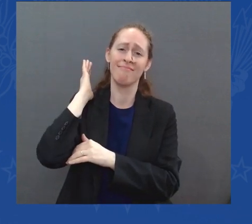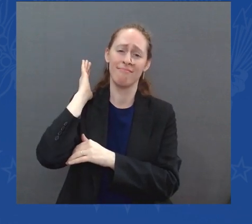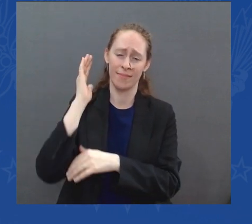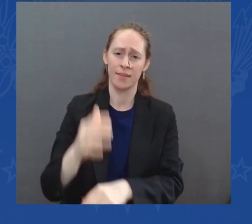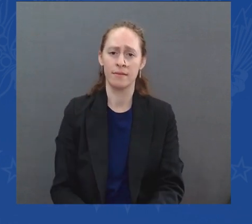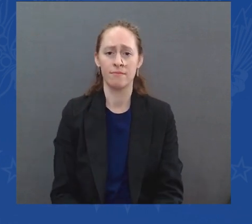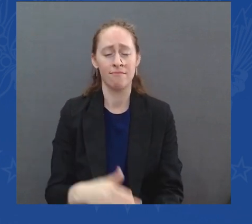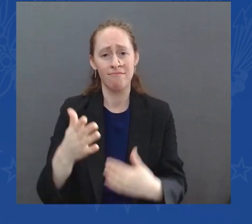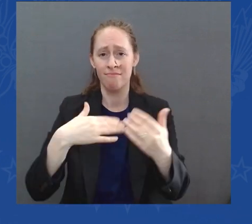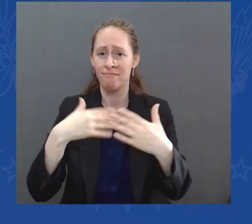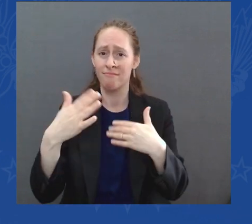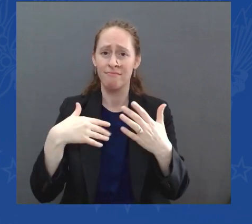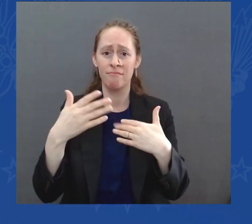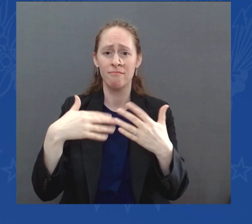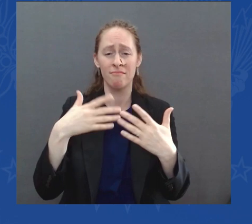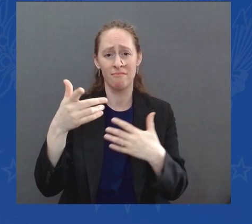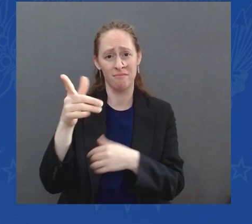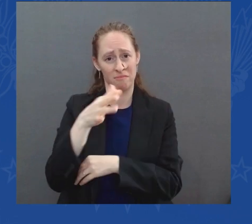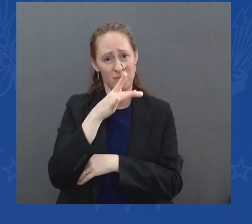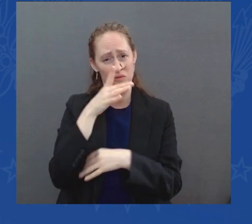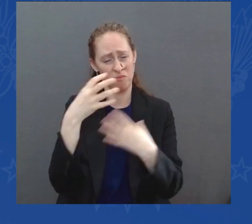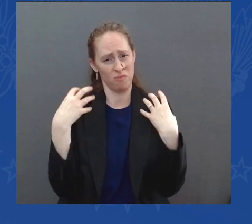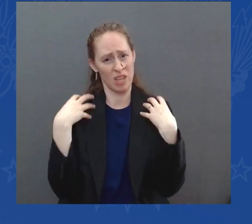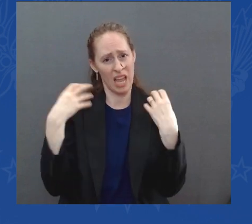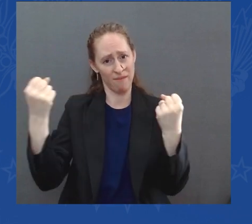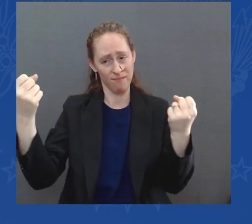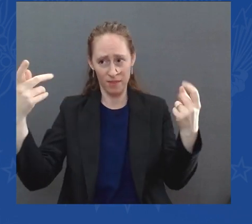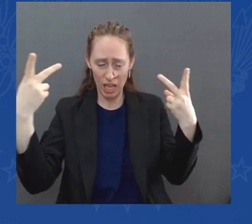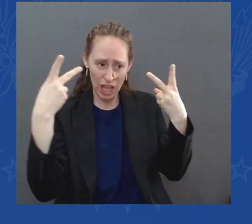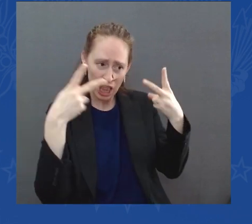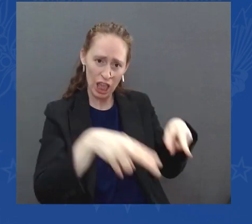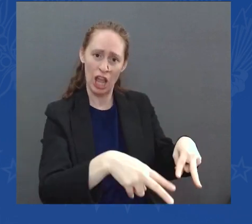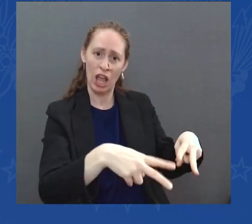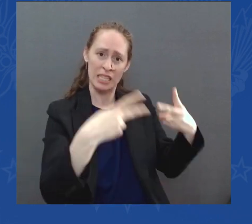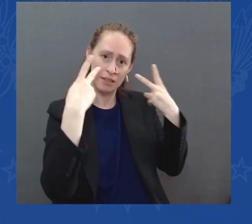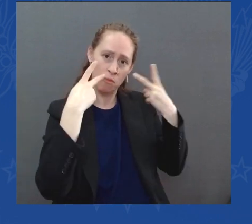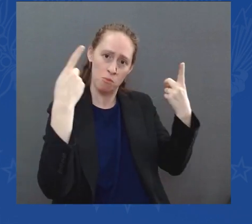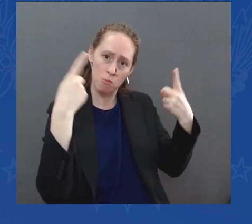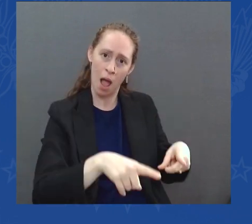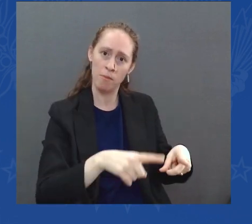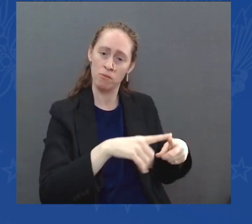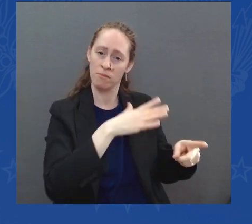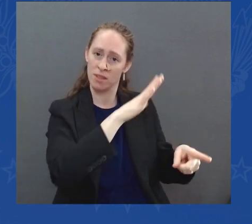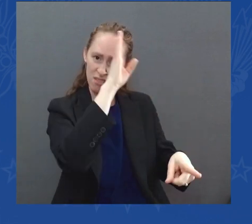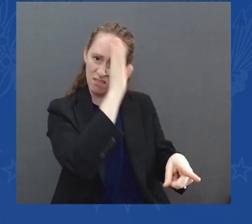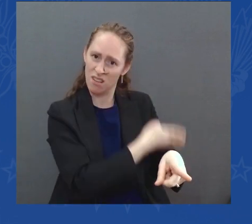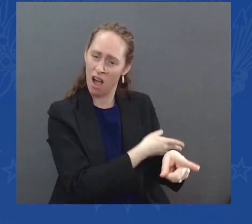what was done to him energized the Civil Rights Movement. Exactly 100 days later,